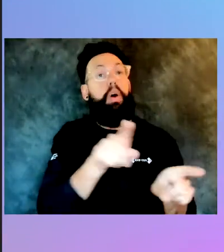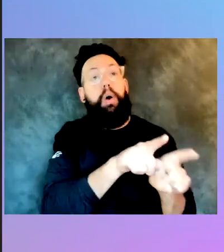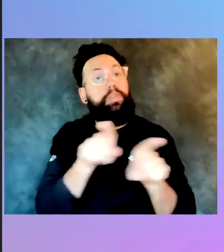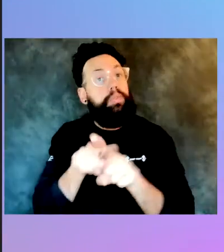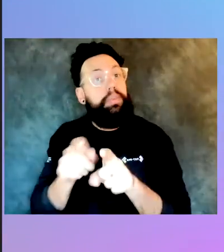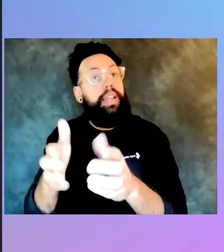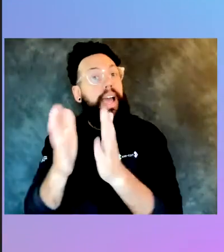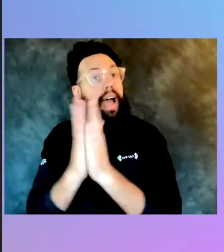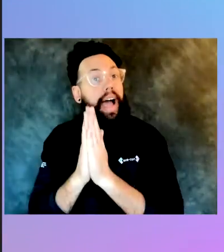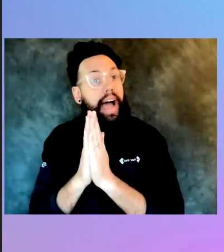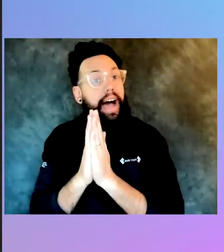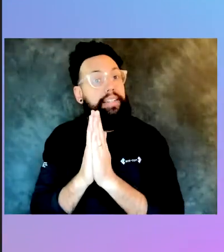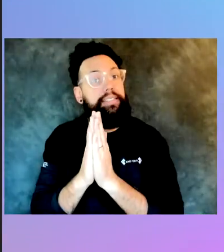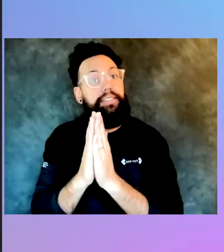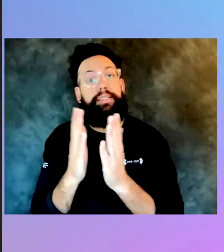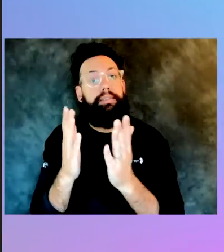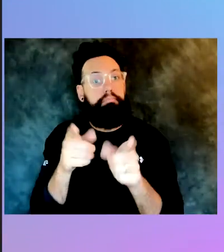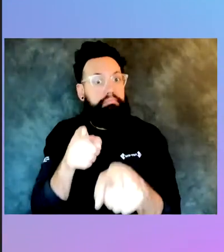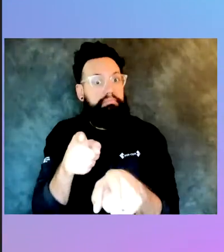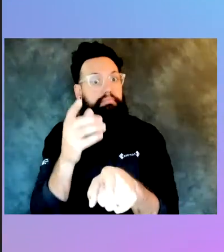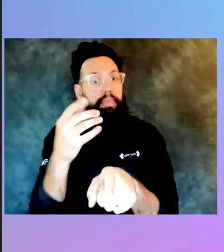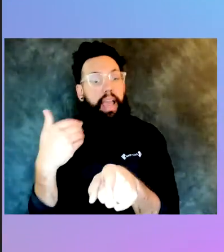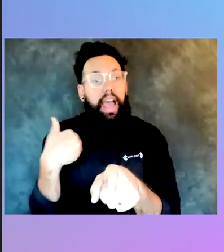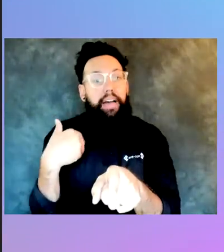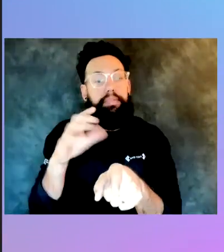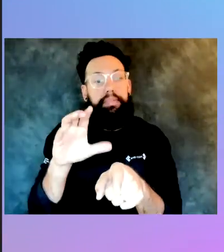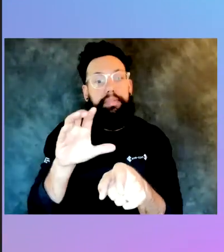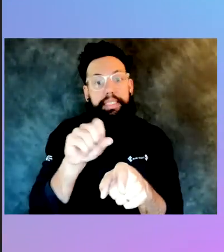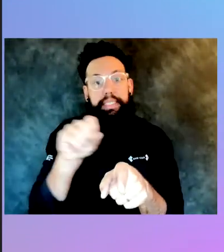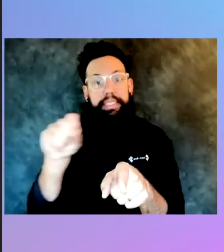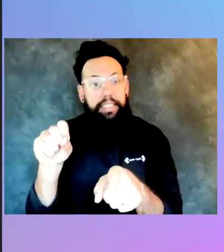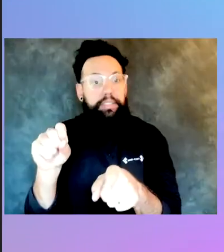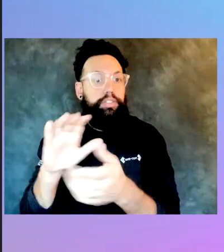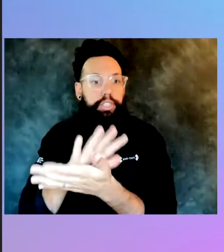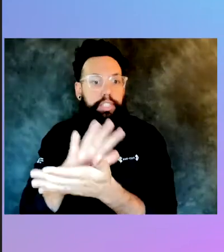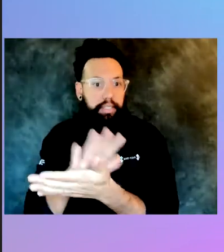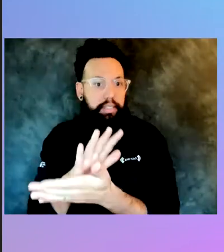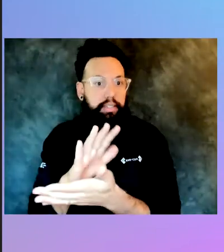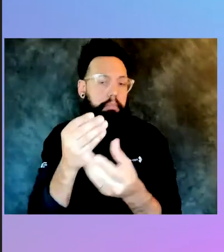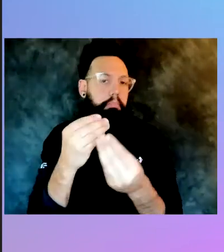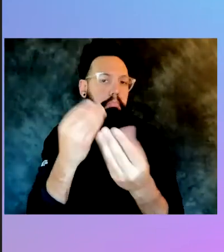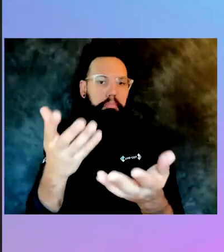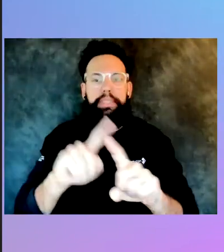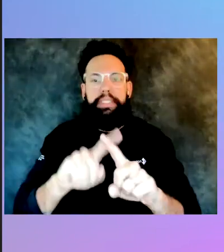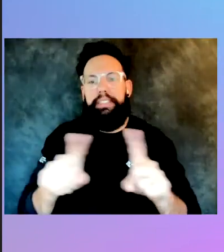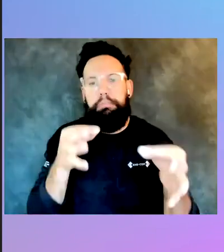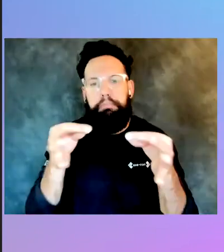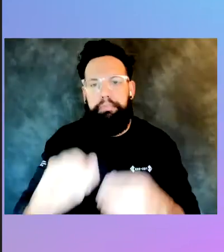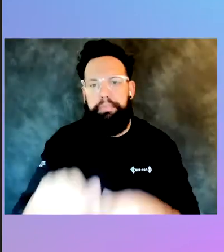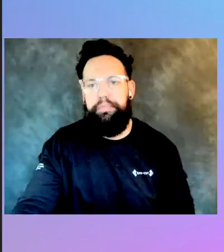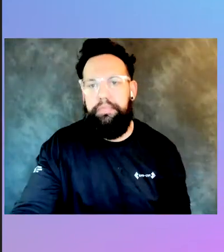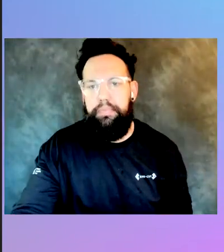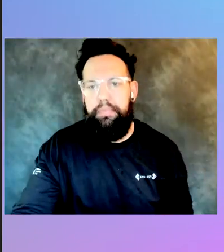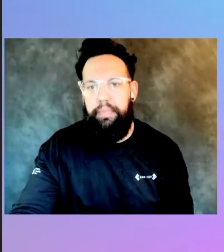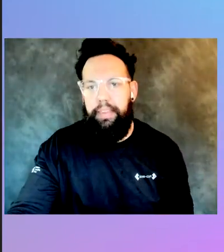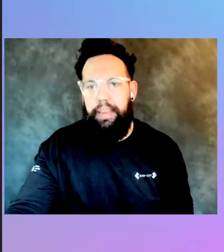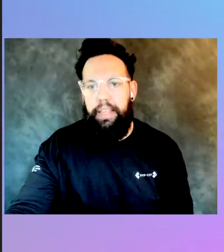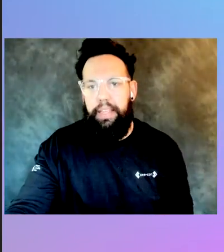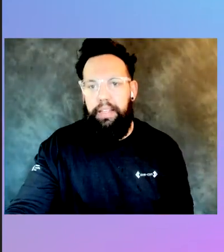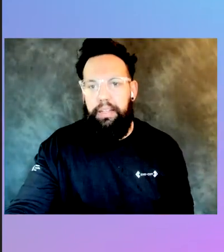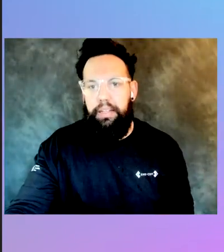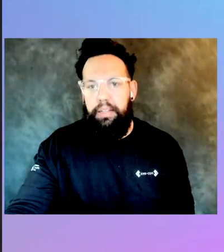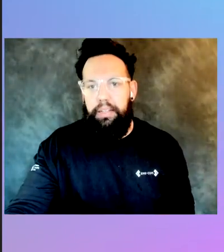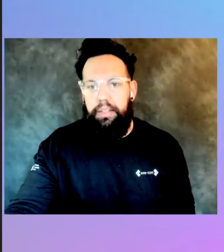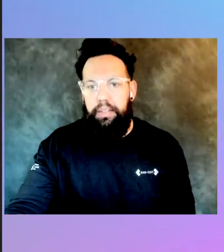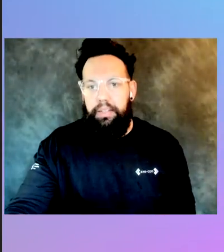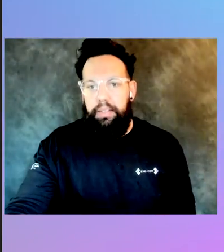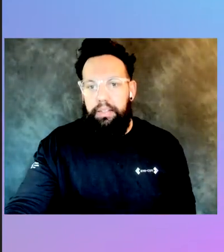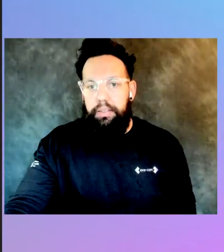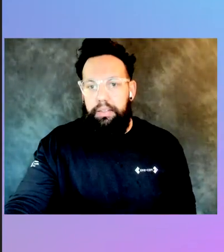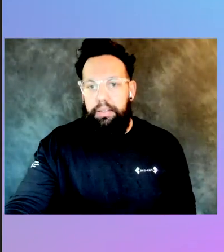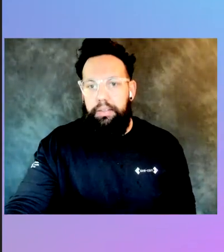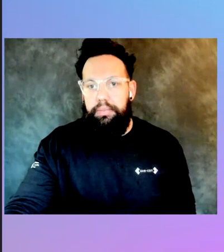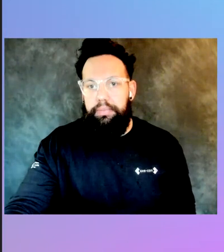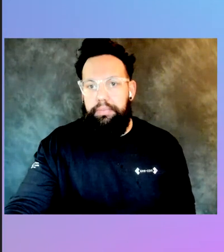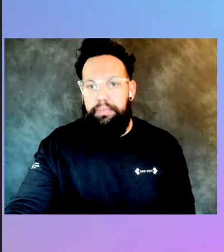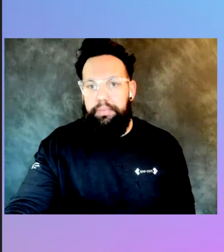external style sheet. Great